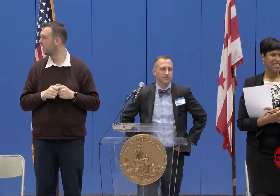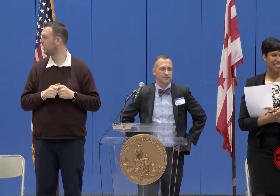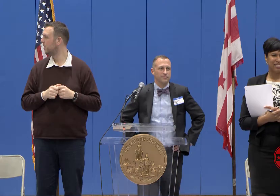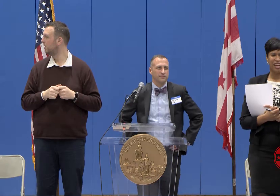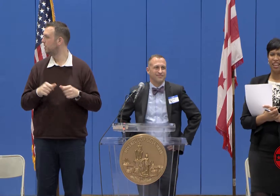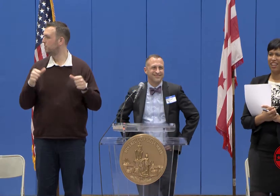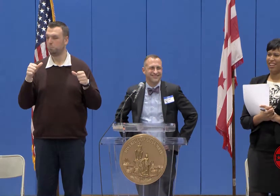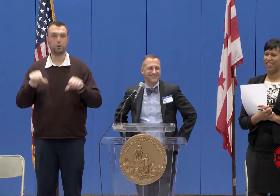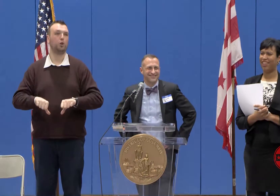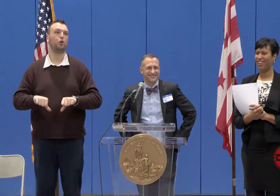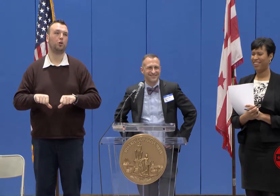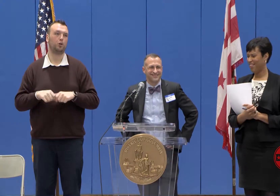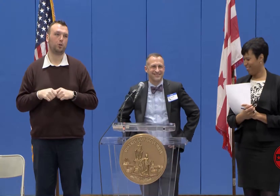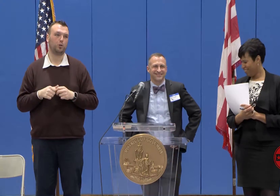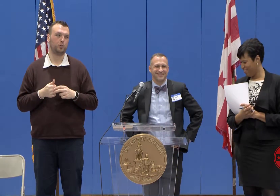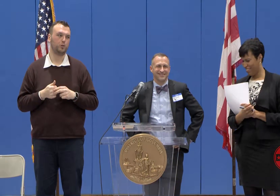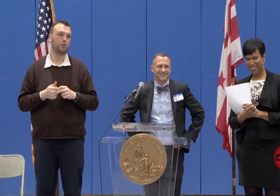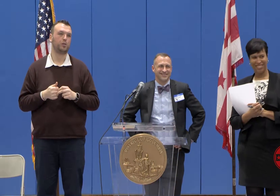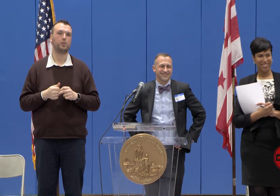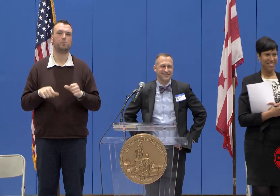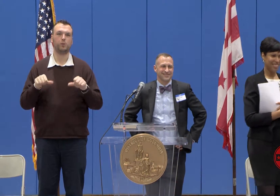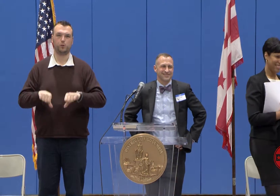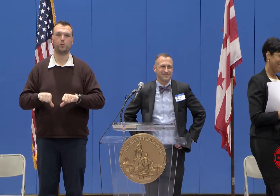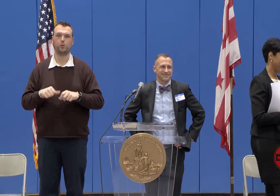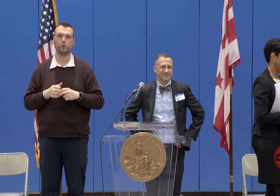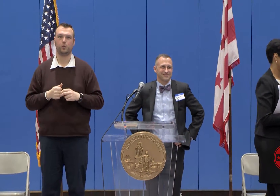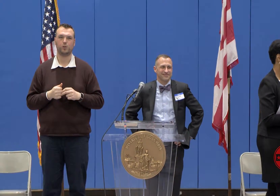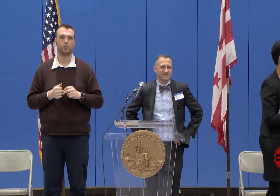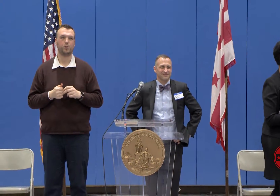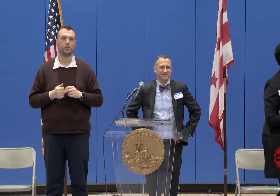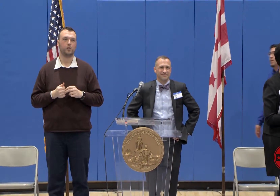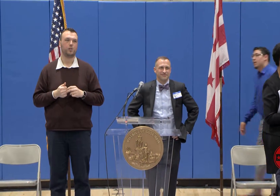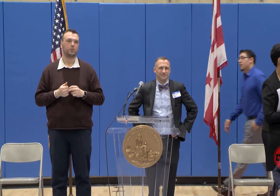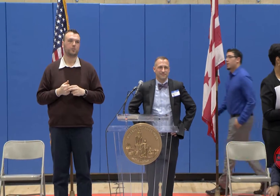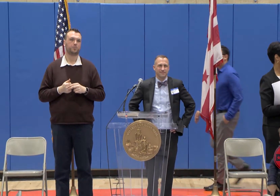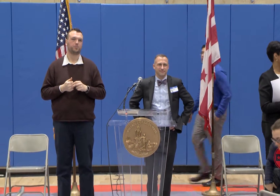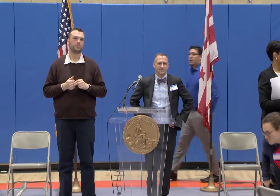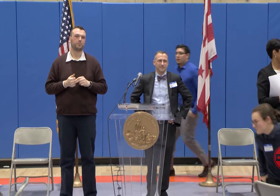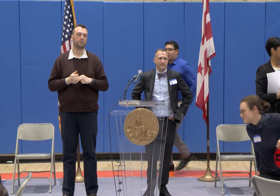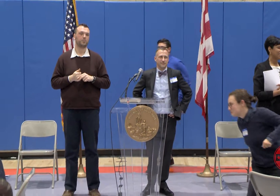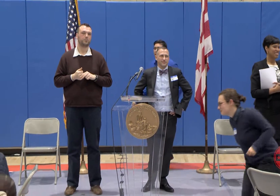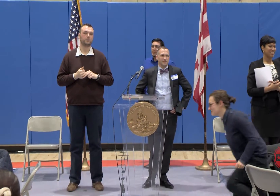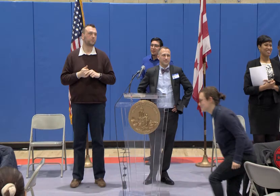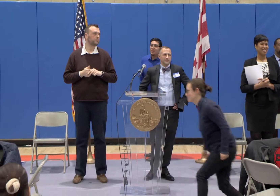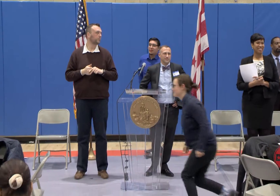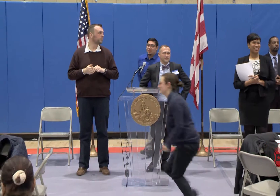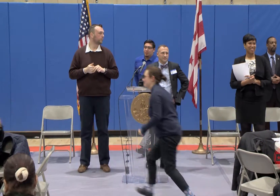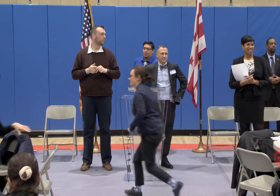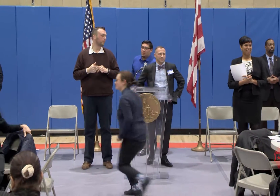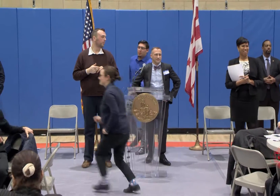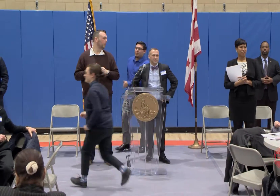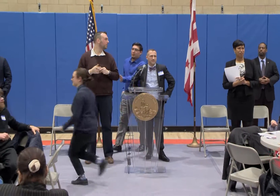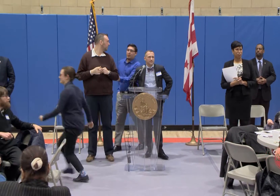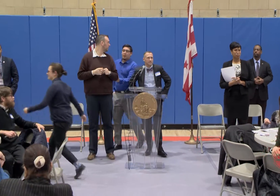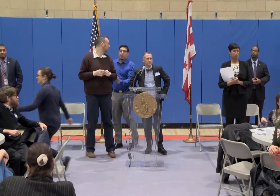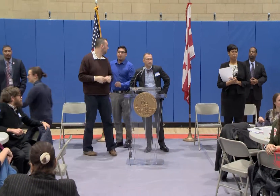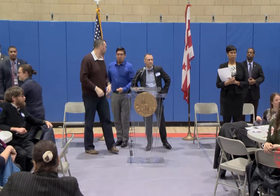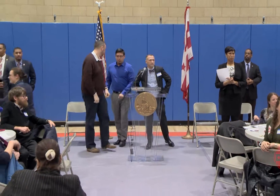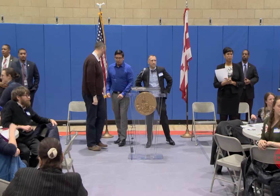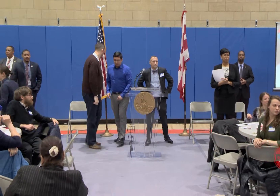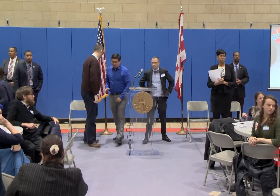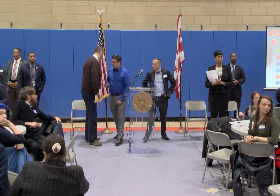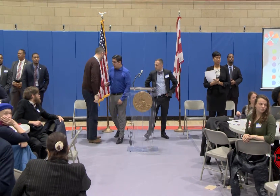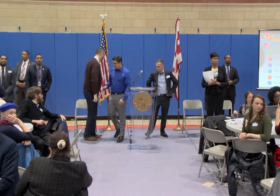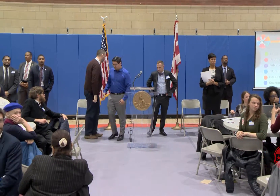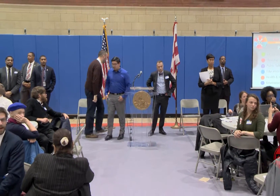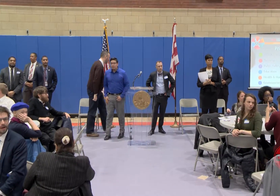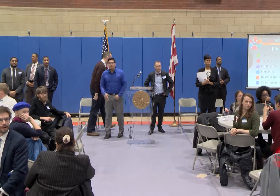I JUST WANTED TO MAKE ONE POINT WE HAD INDIVIDUALS FROM 7